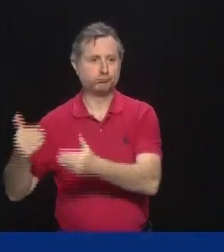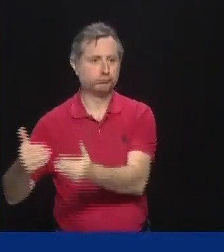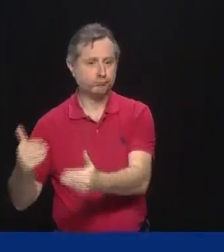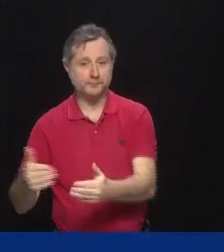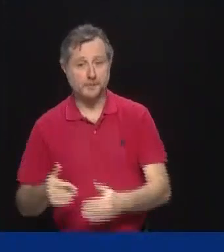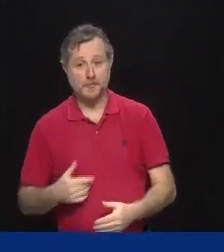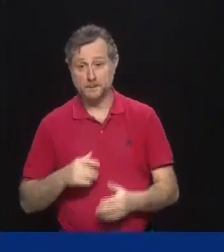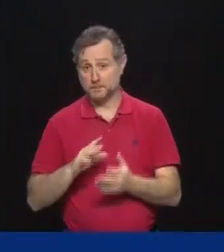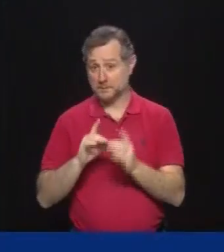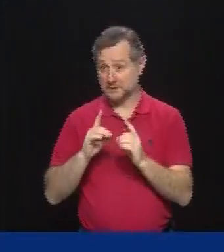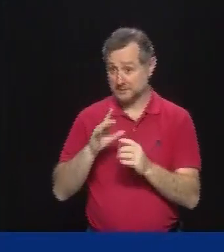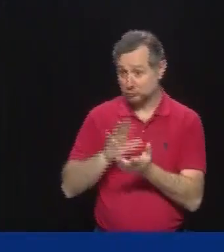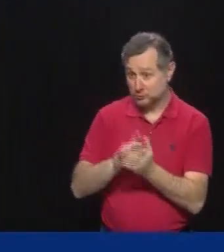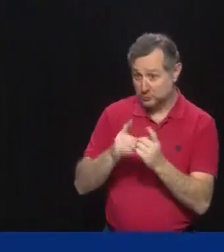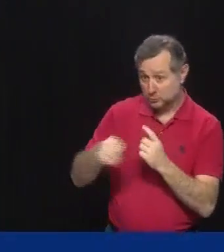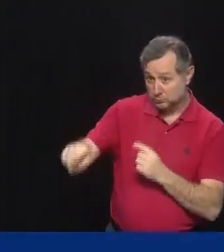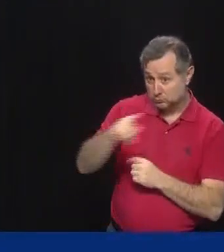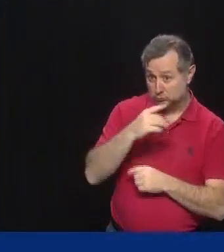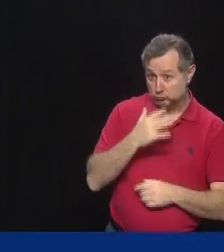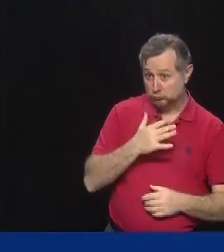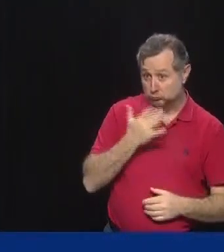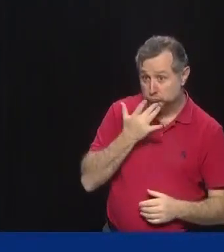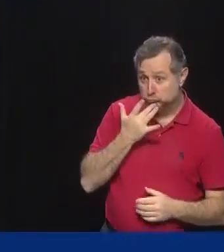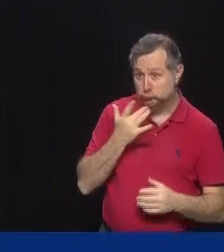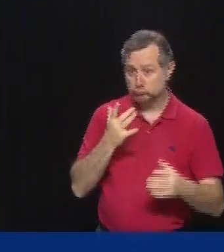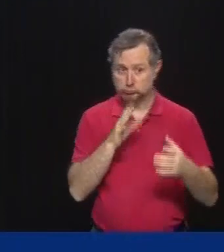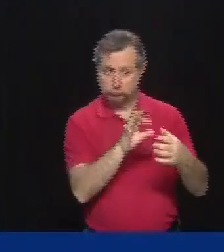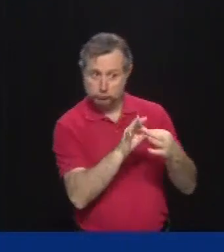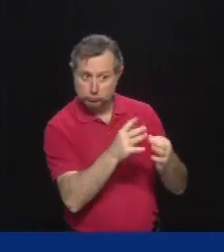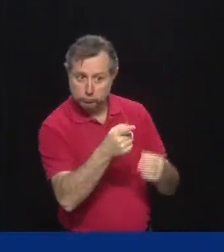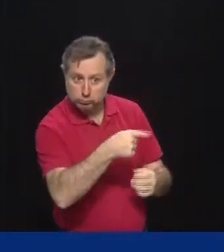390 HAVE SAID THEY'LL SEND OUT COMMUNICATION. WE'VE HAD THE SCHOOL DISTRICTS